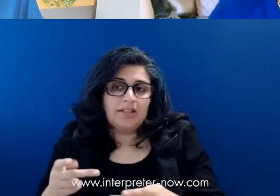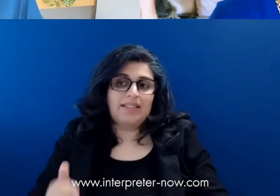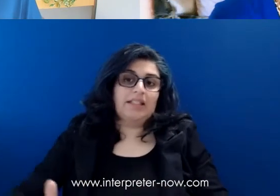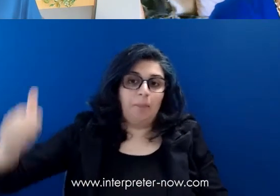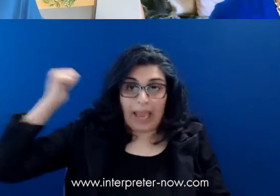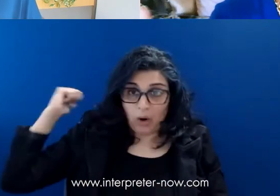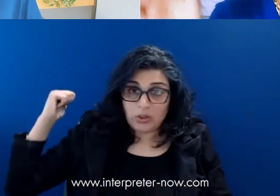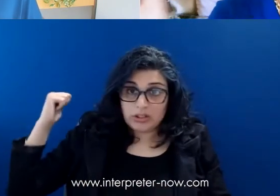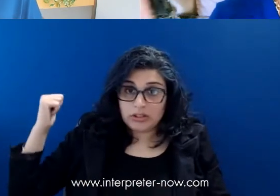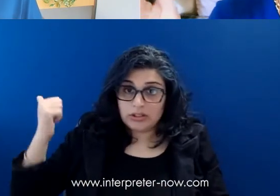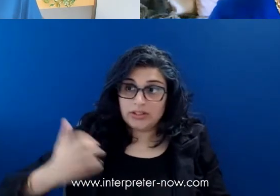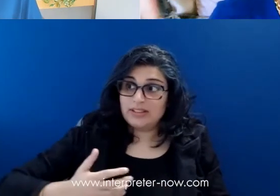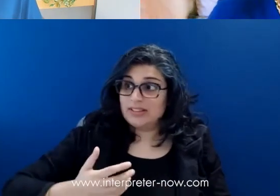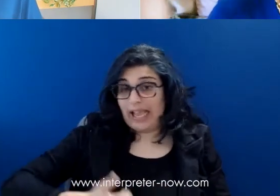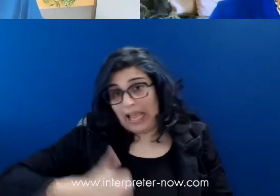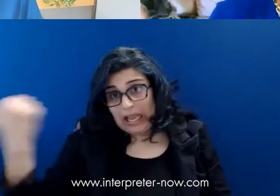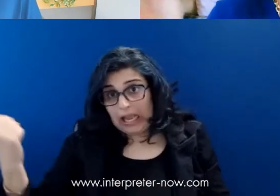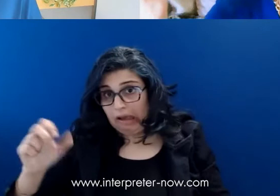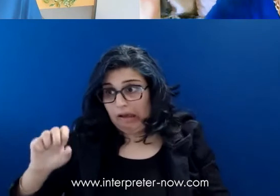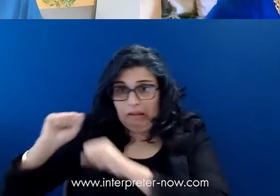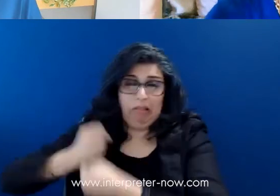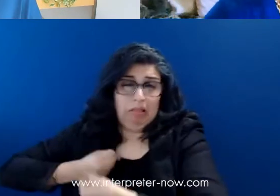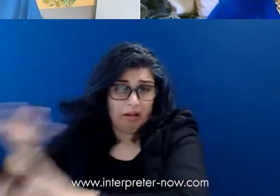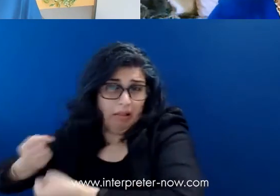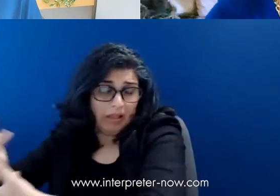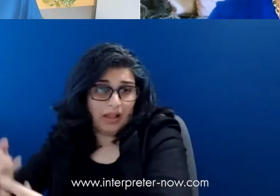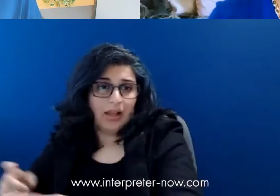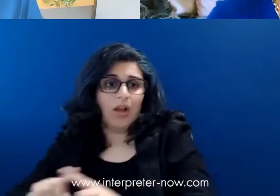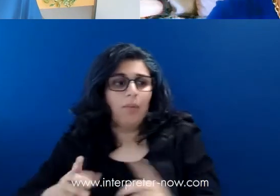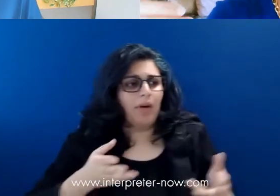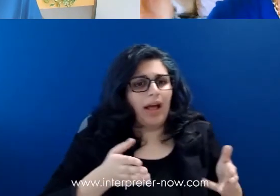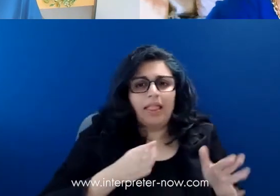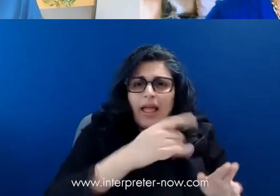But hold space and allow people to react, and be asking and checking in on them about